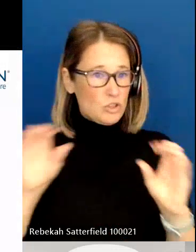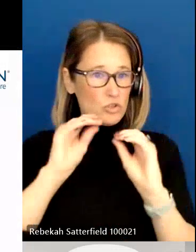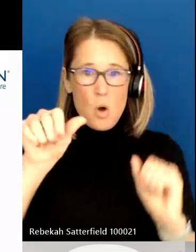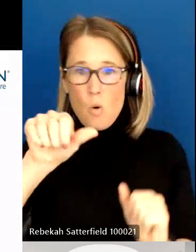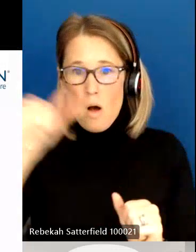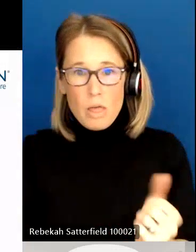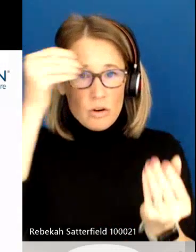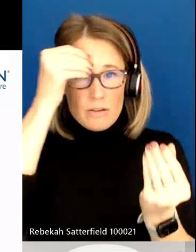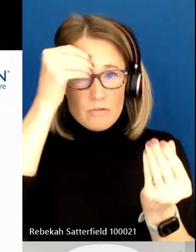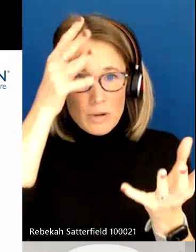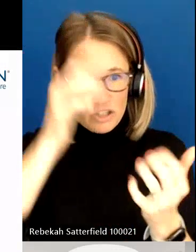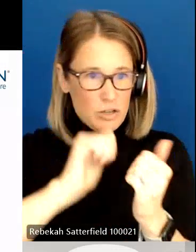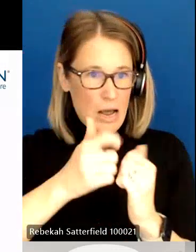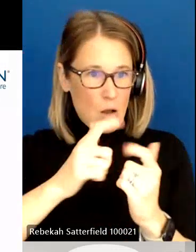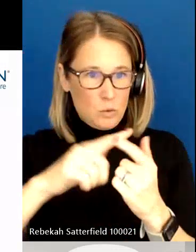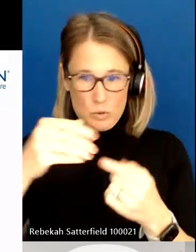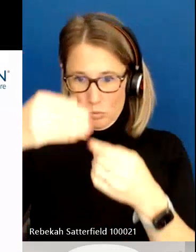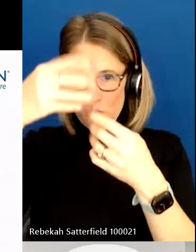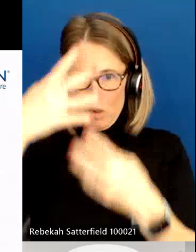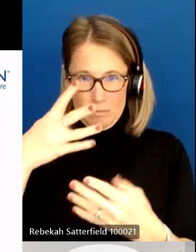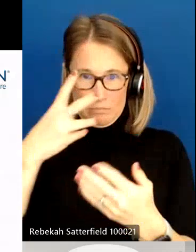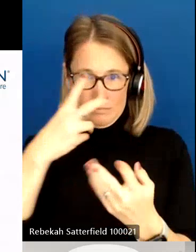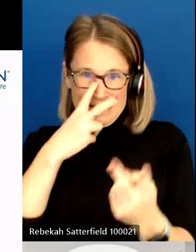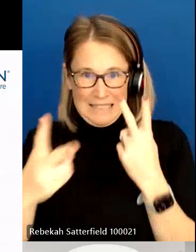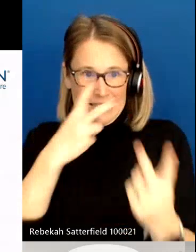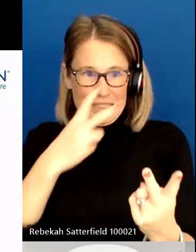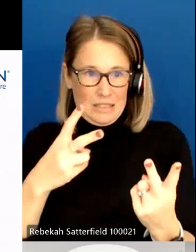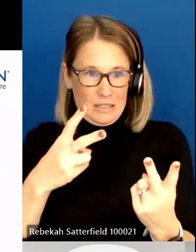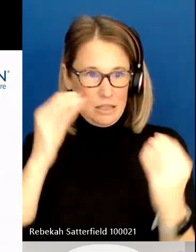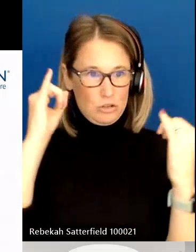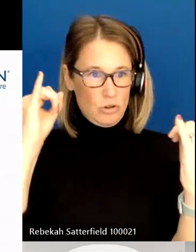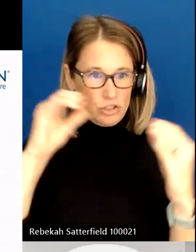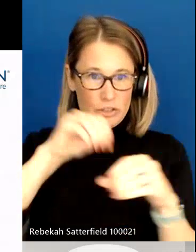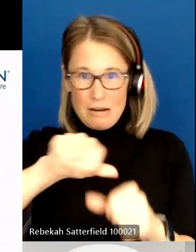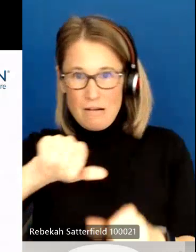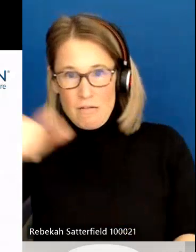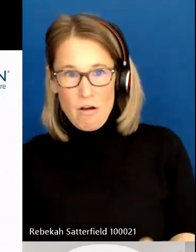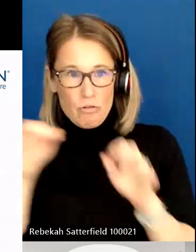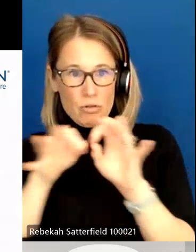to uh the instructions in another language that's something that hospitals and Health Systems should